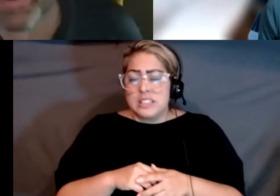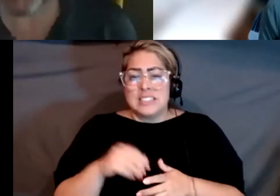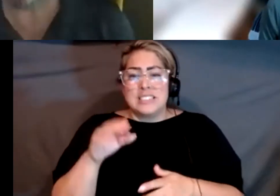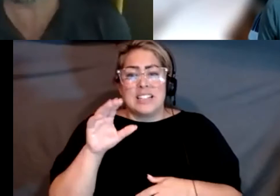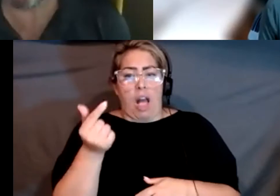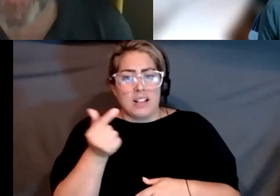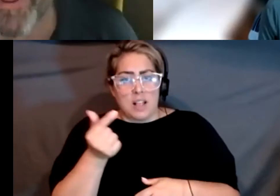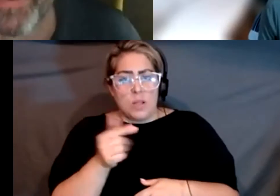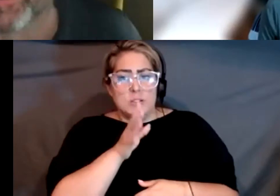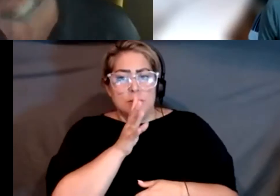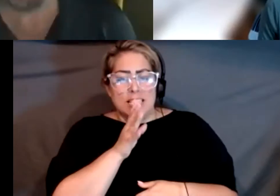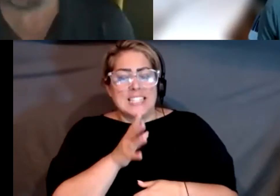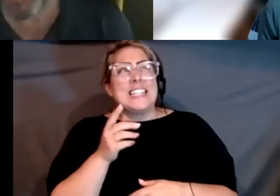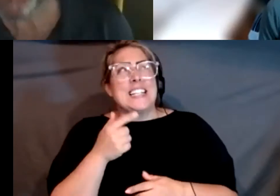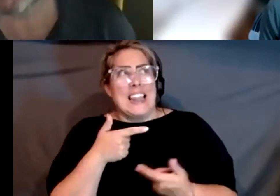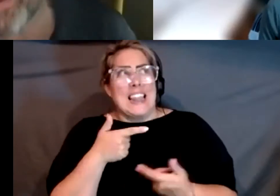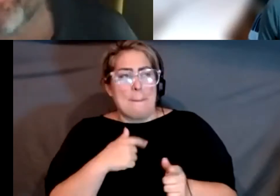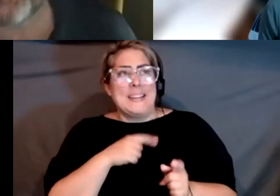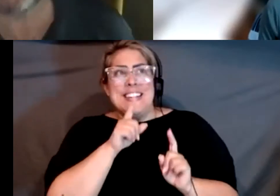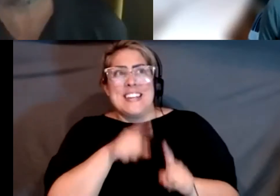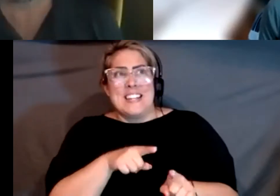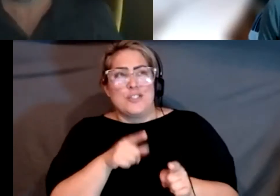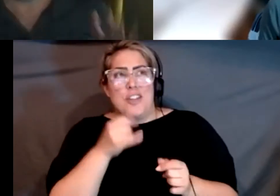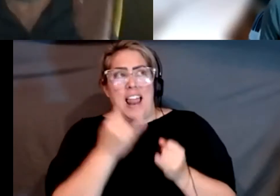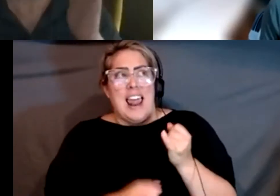You have to repeat the first part.